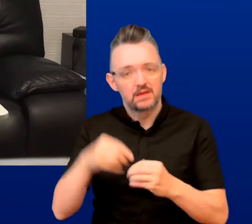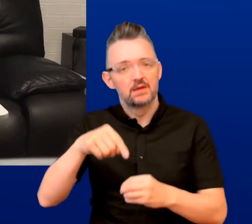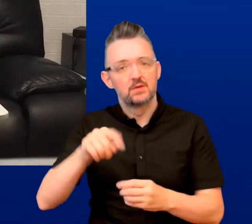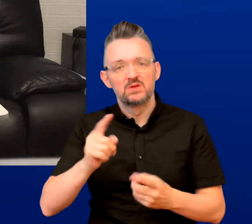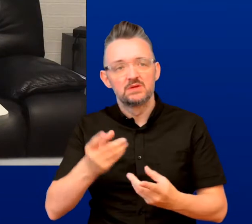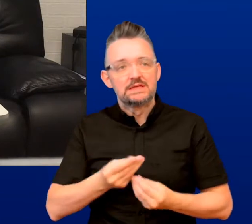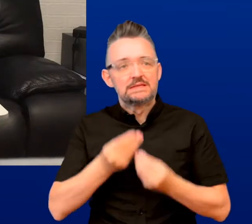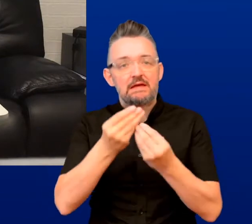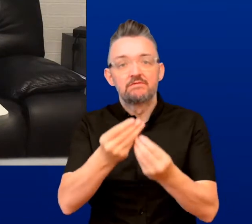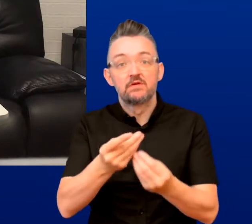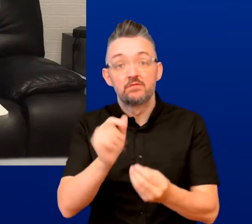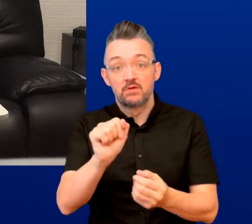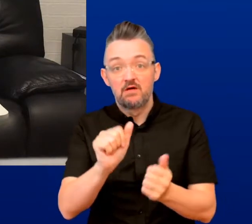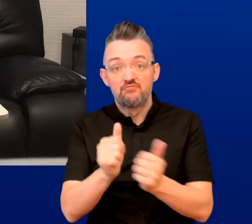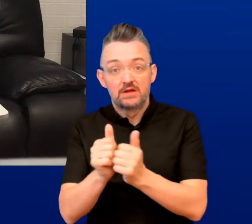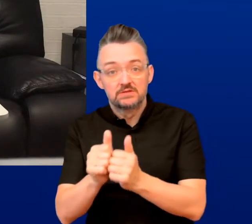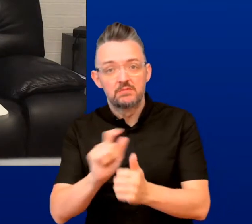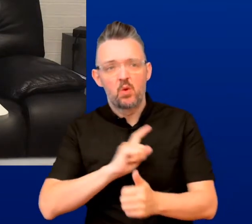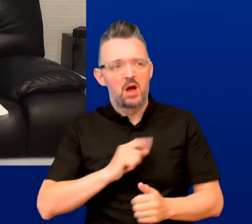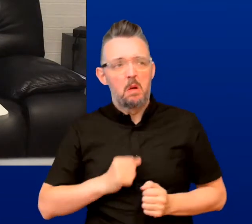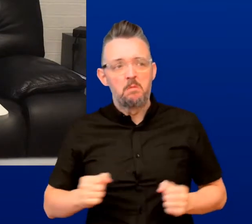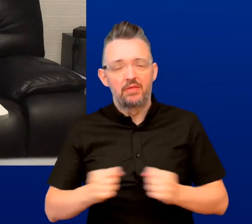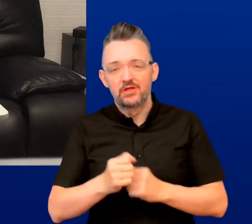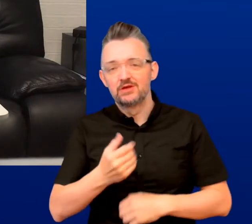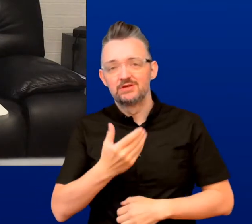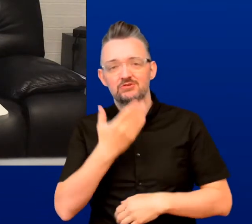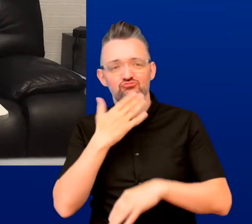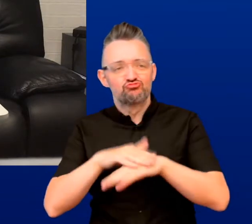Christmas whatever, because we've all been stuck here